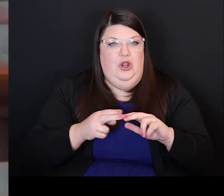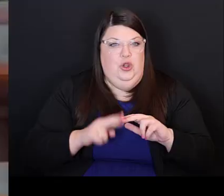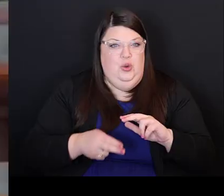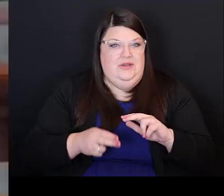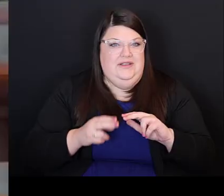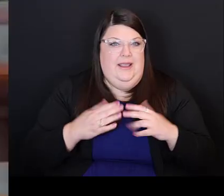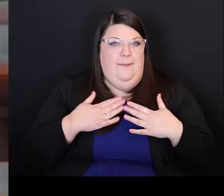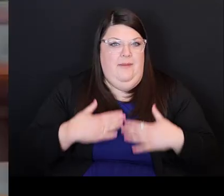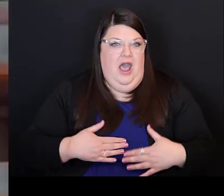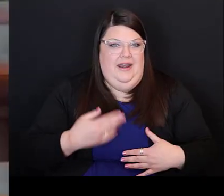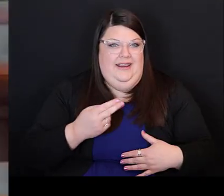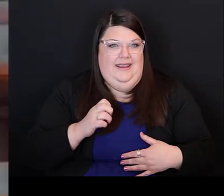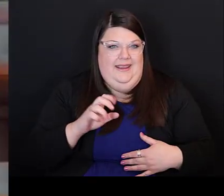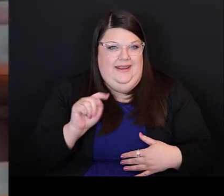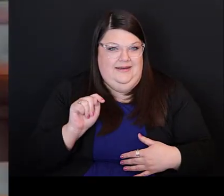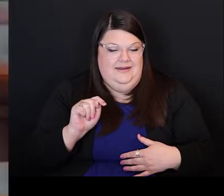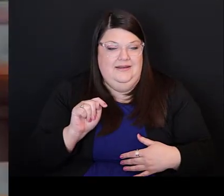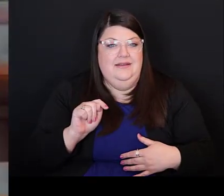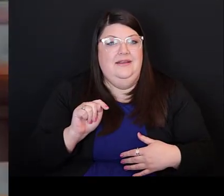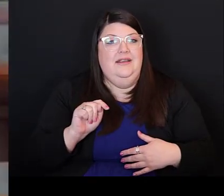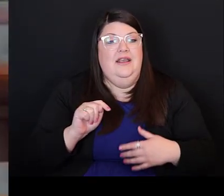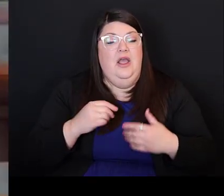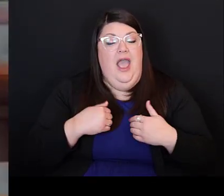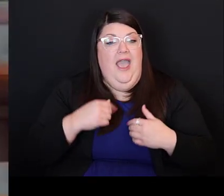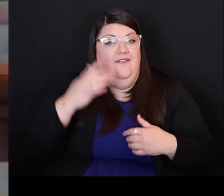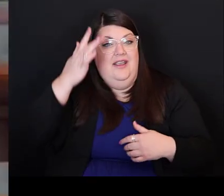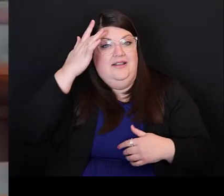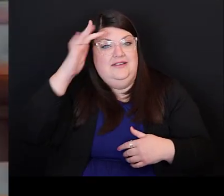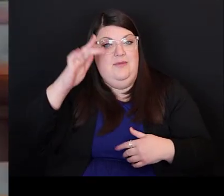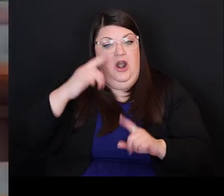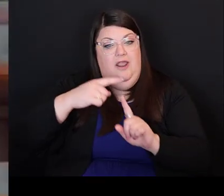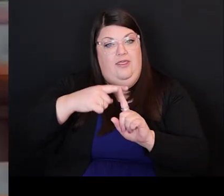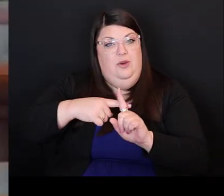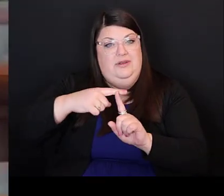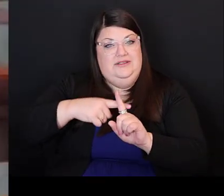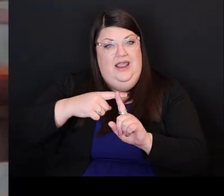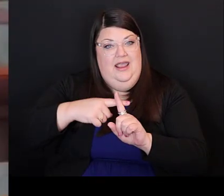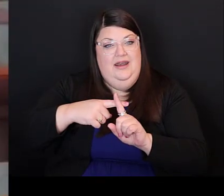Having a smart thermostat allows a caregiver or an adult child to be able to